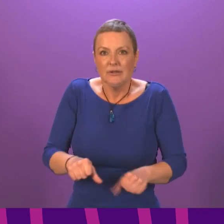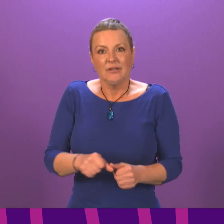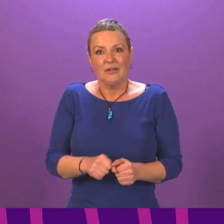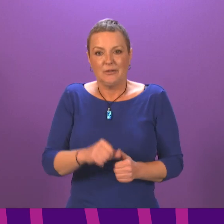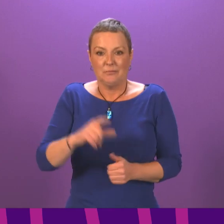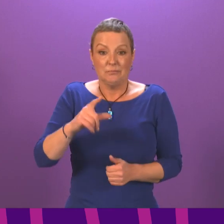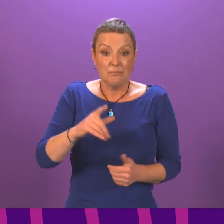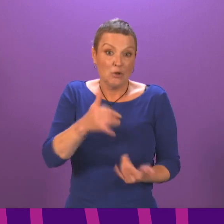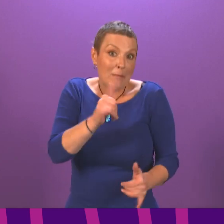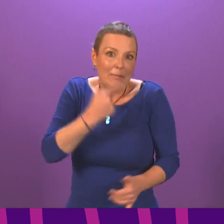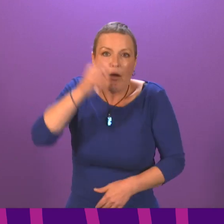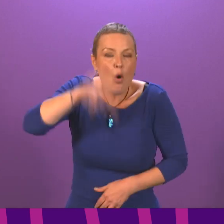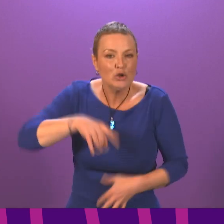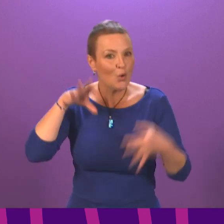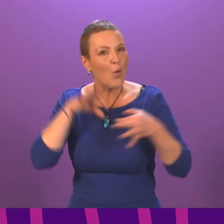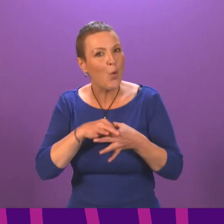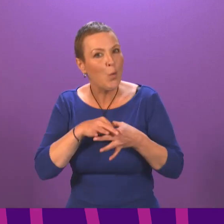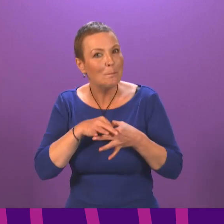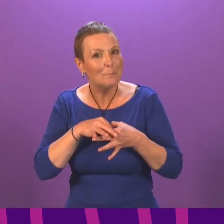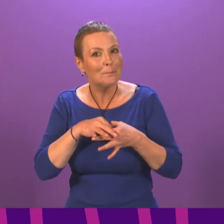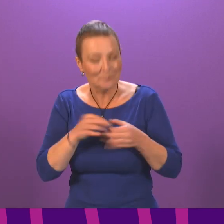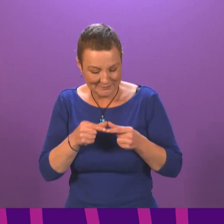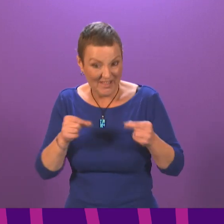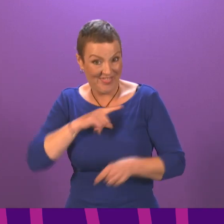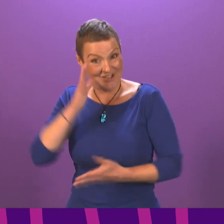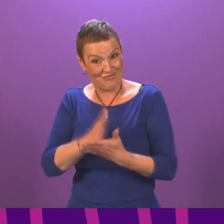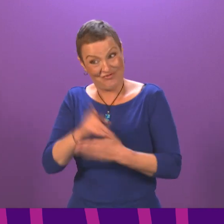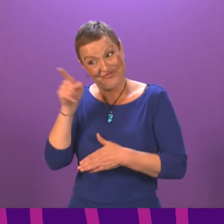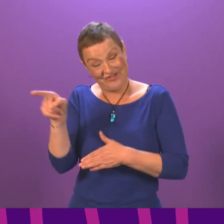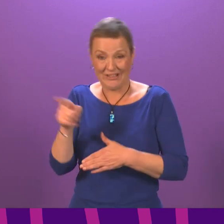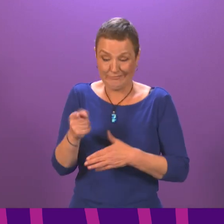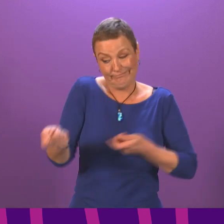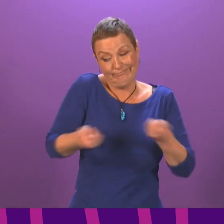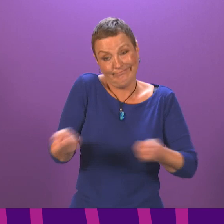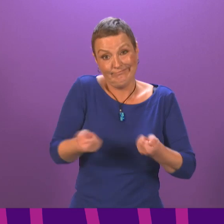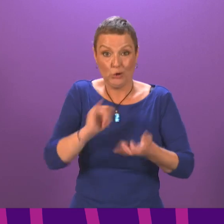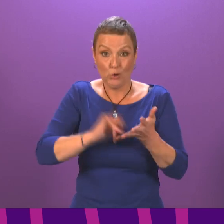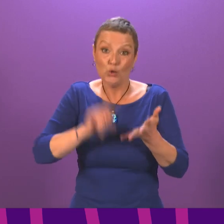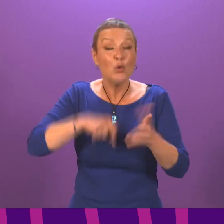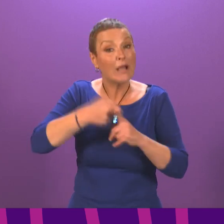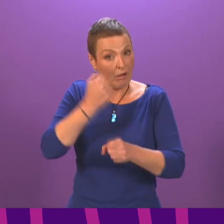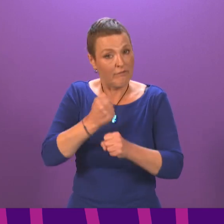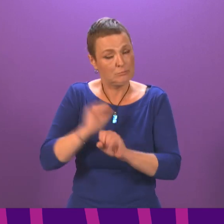if they are ordering a home test. That system is governed overall by the UK Government, and we work constructively with it on that.